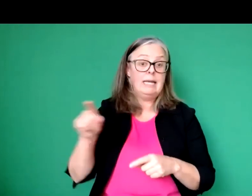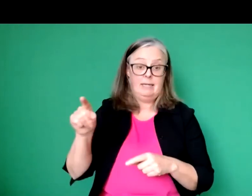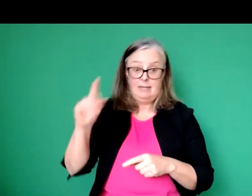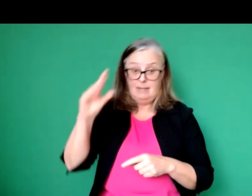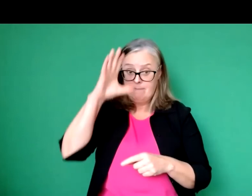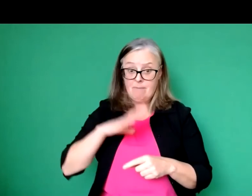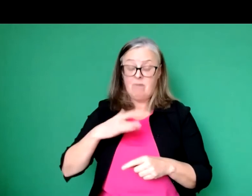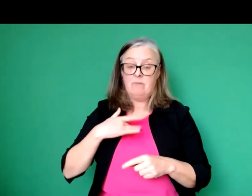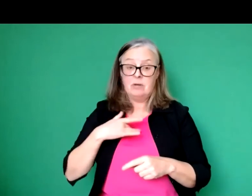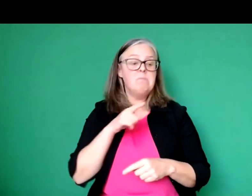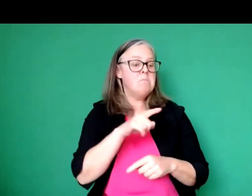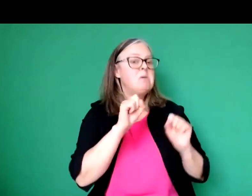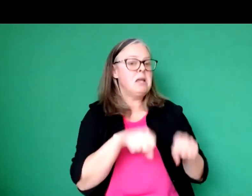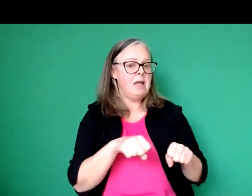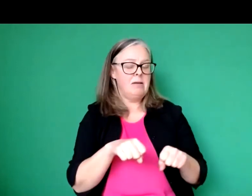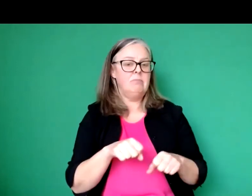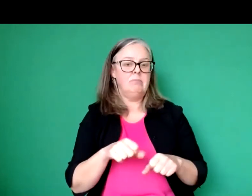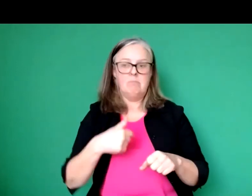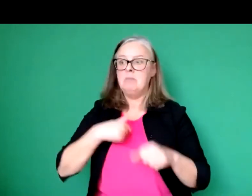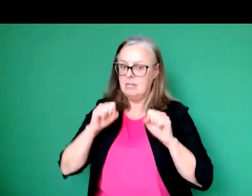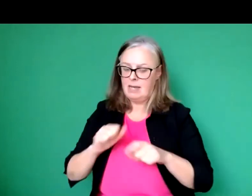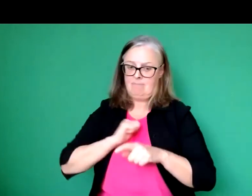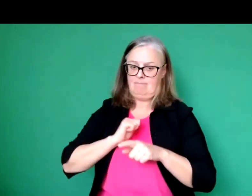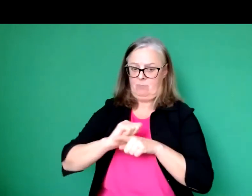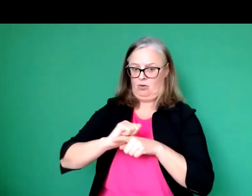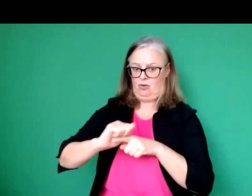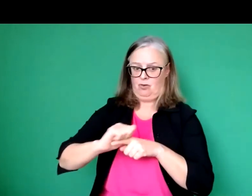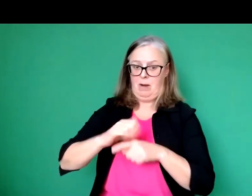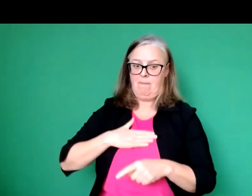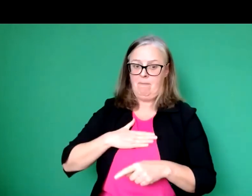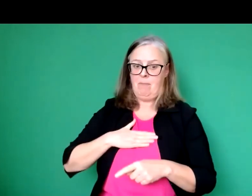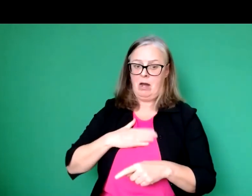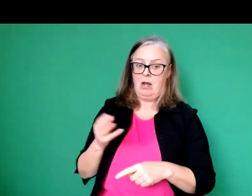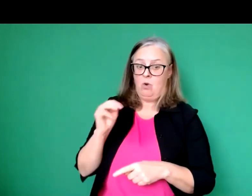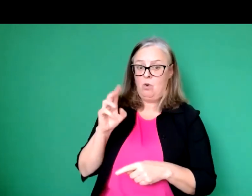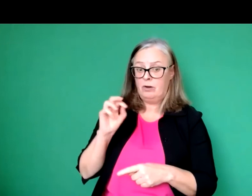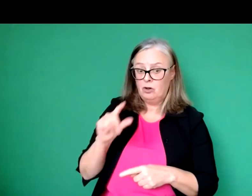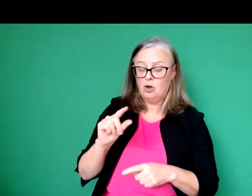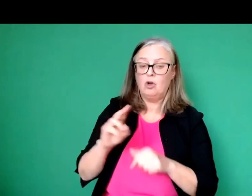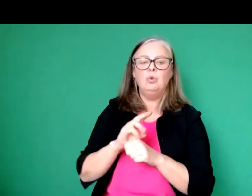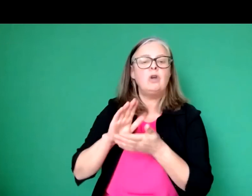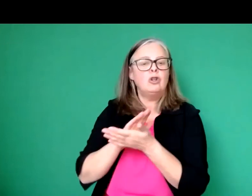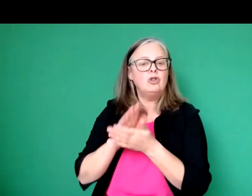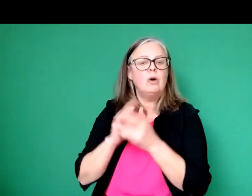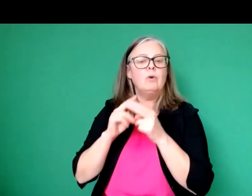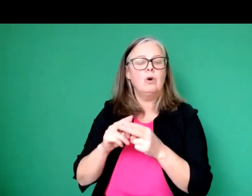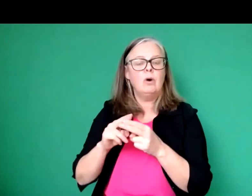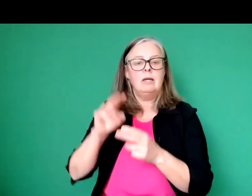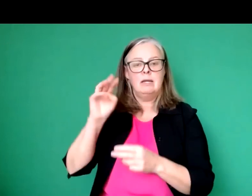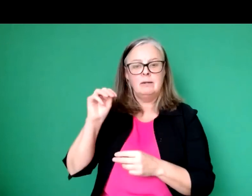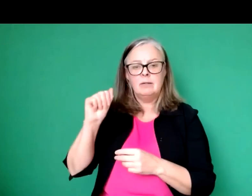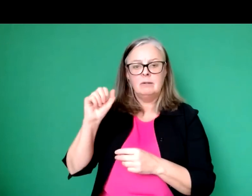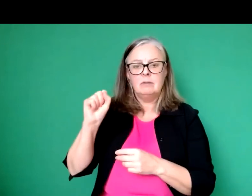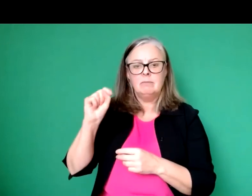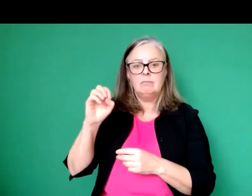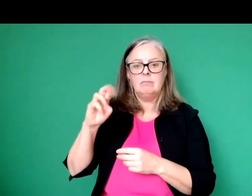ability to train my own dog using a a document called a master guide training manual and it